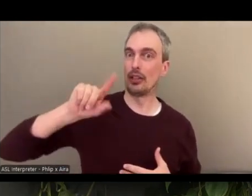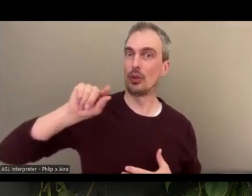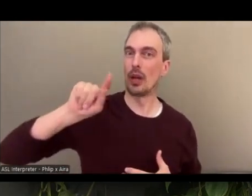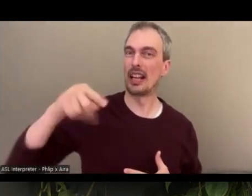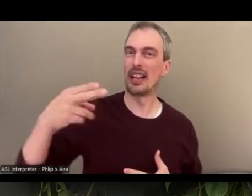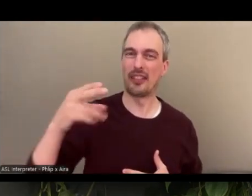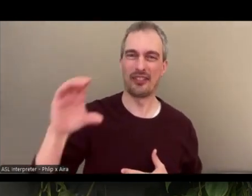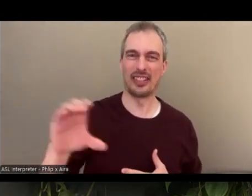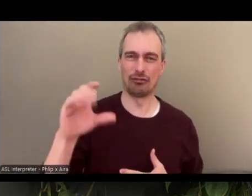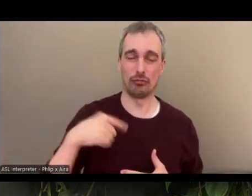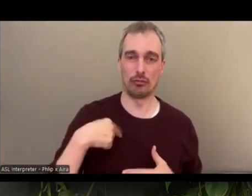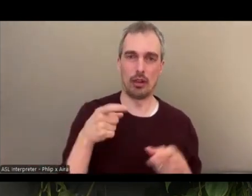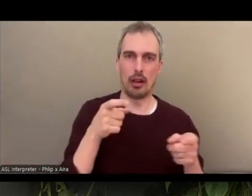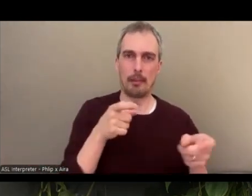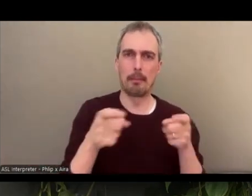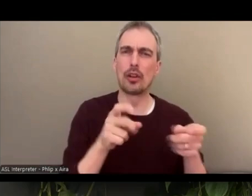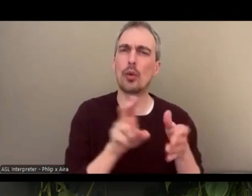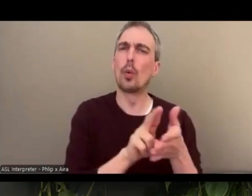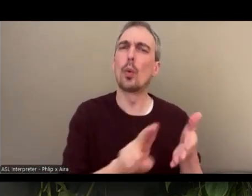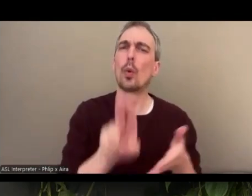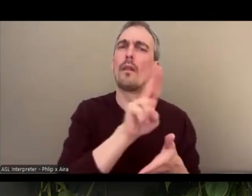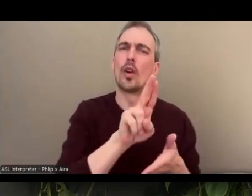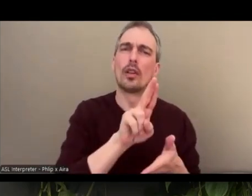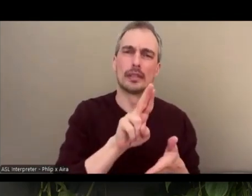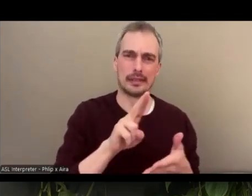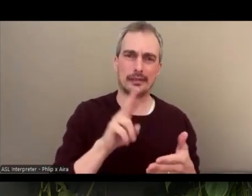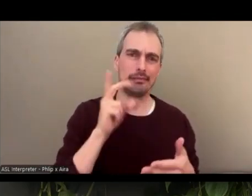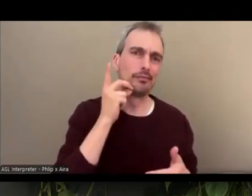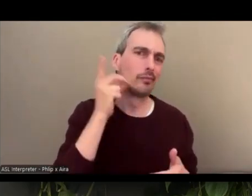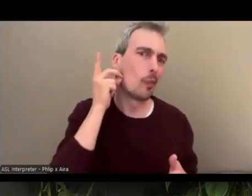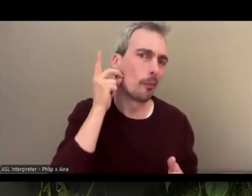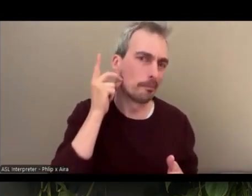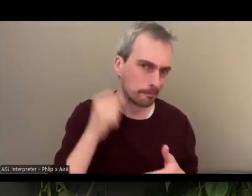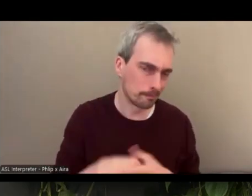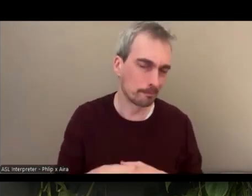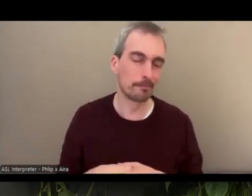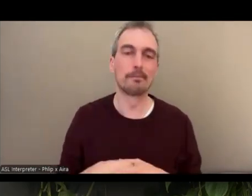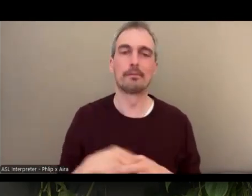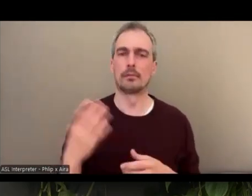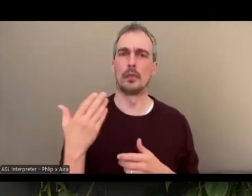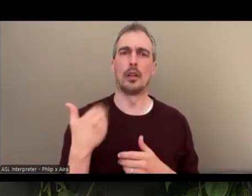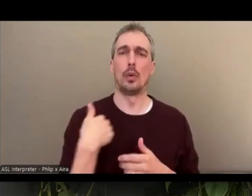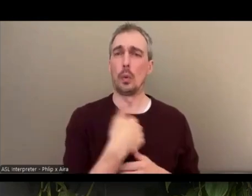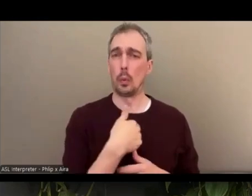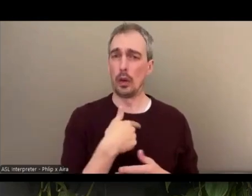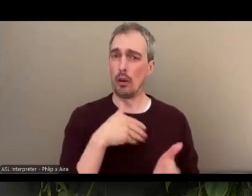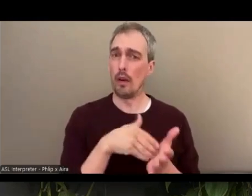So each year, we would hire dozens, sometimes hundreds of undergraduates to serve as resident advisors.